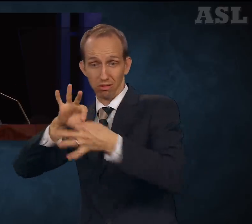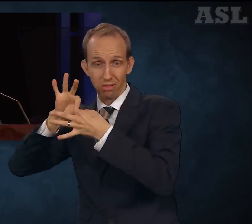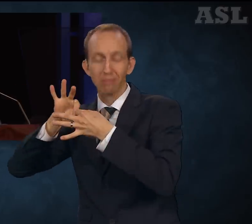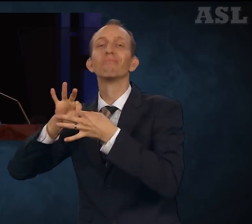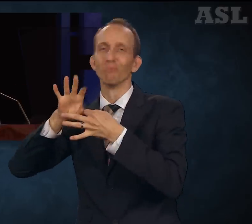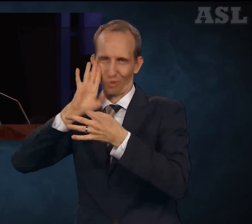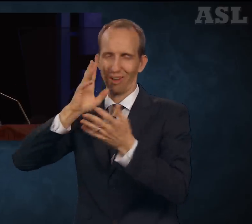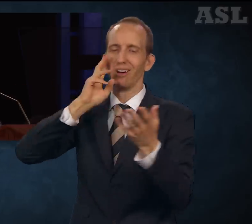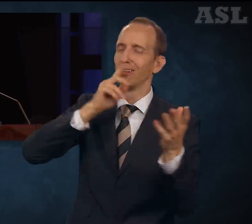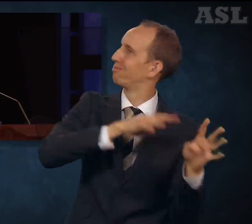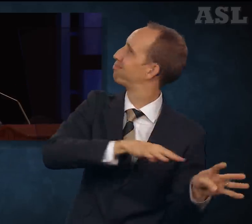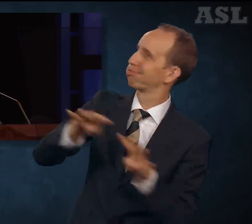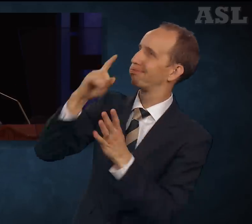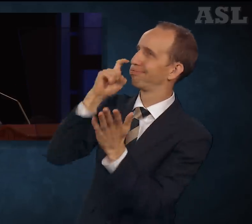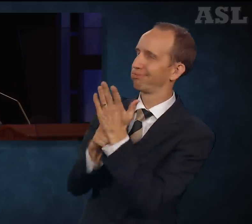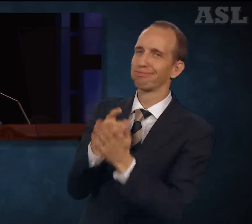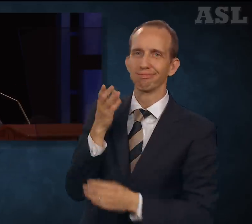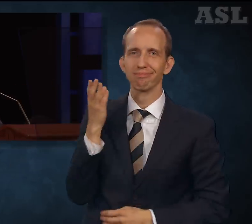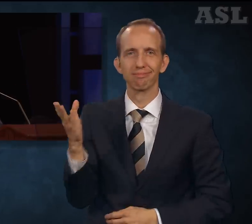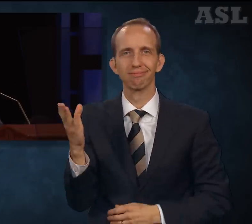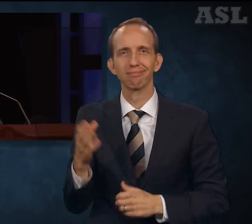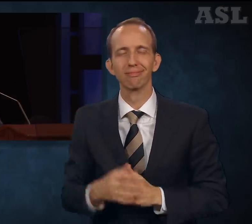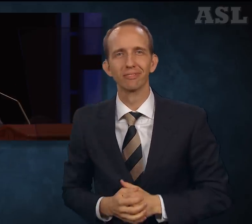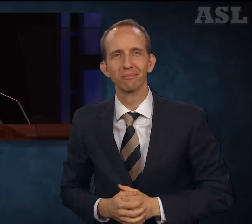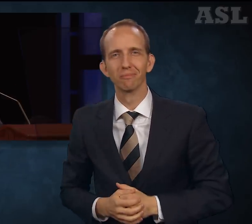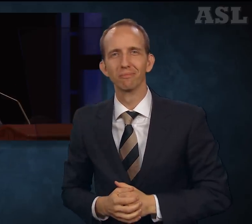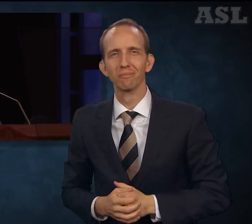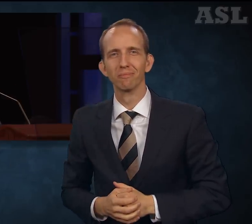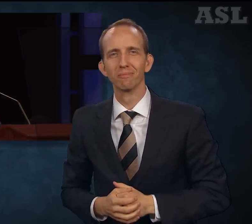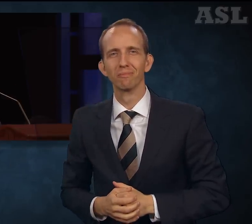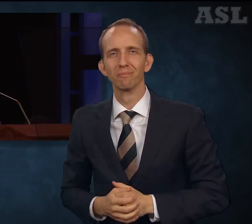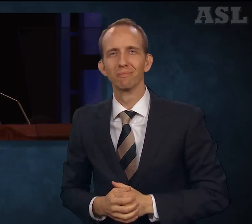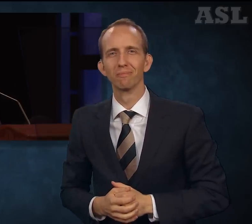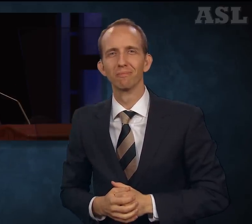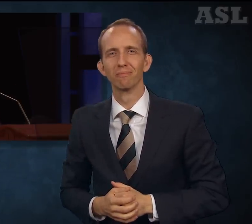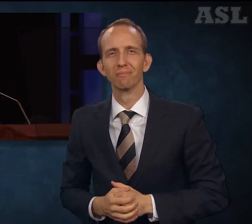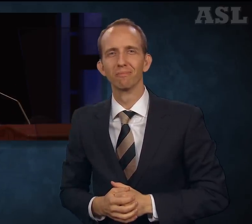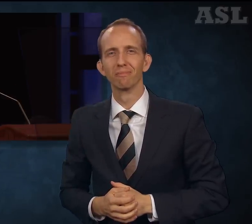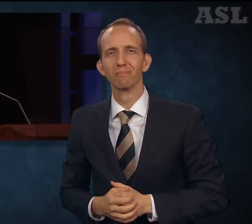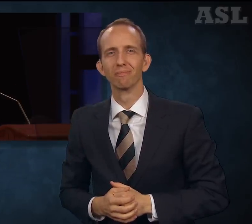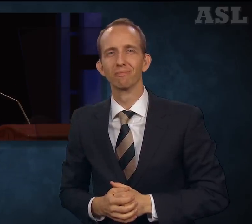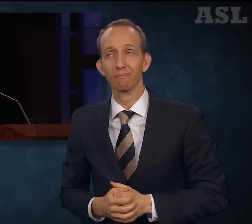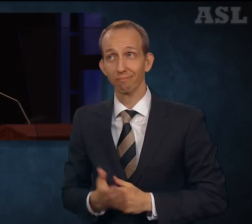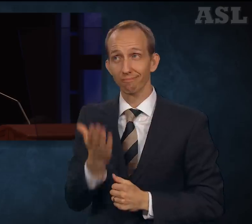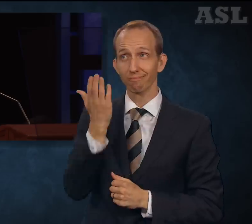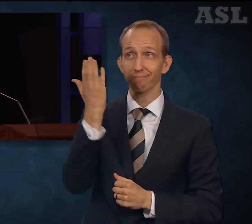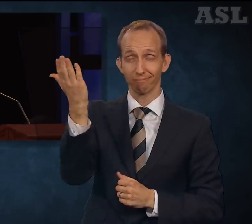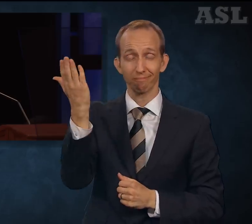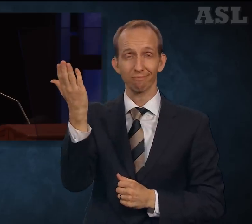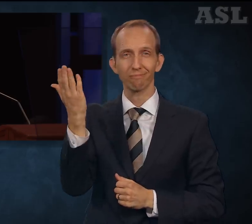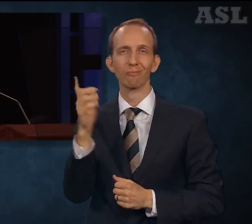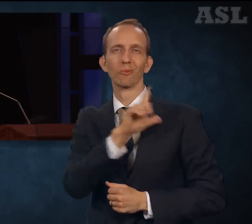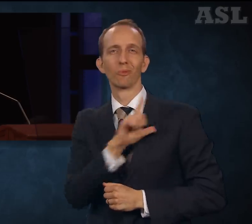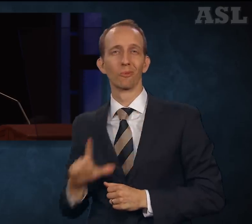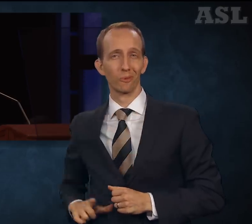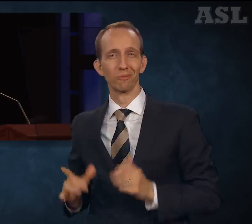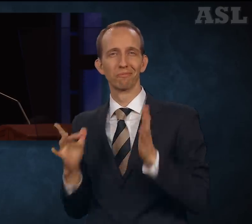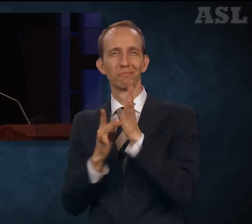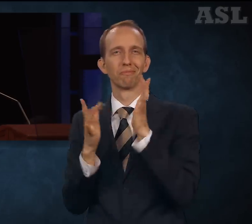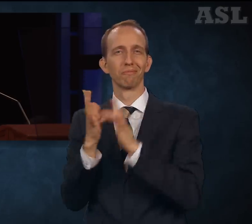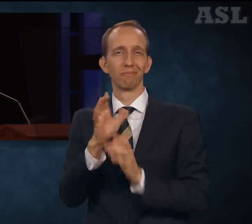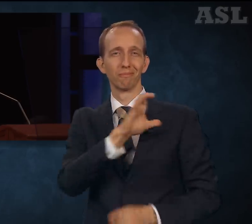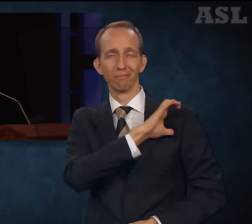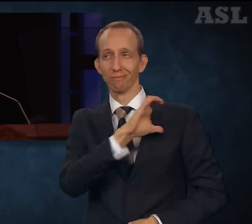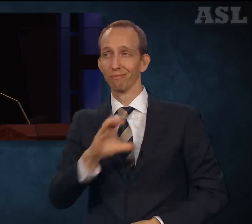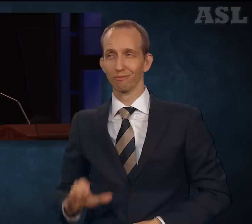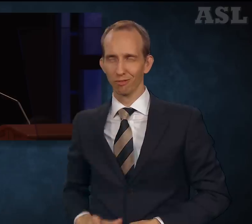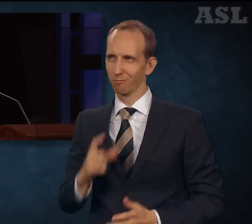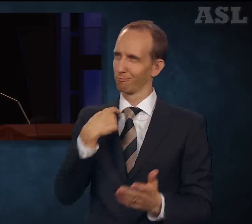HEAR MY VOICE, AND I KNOW